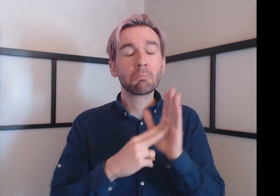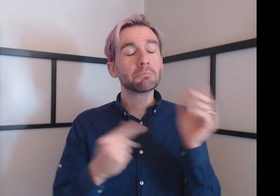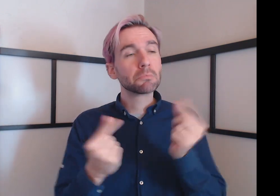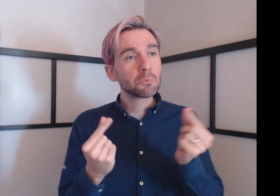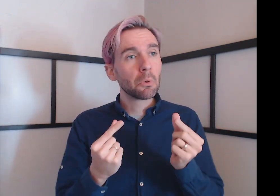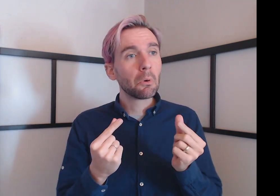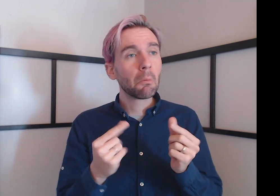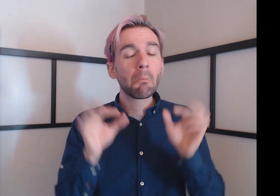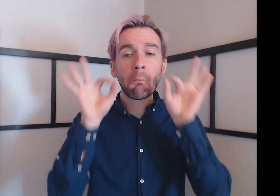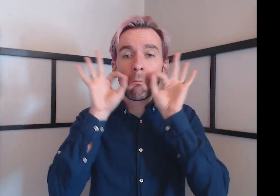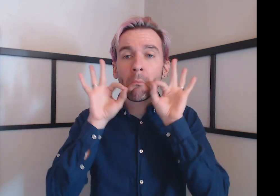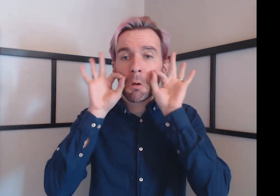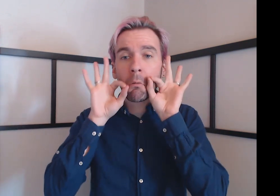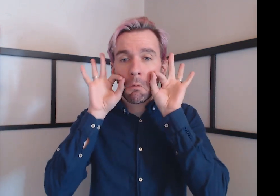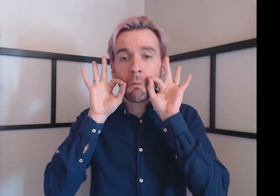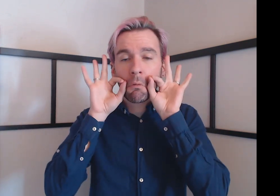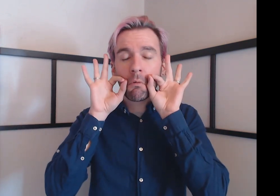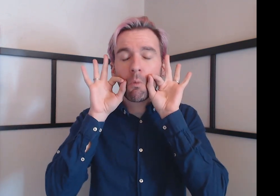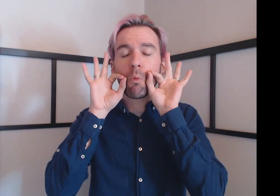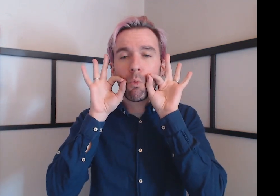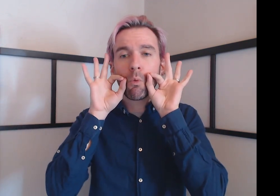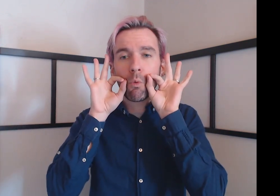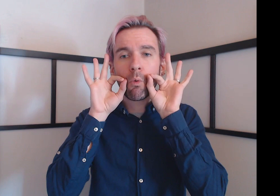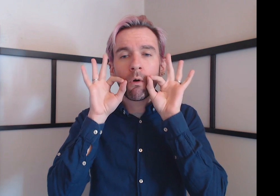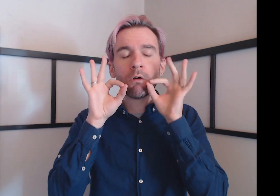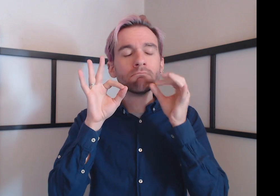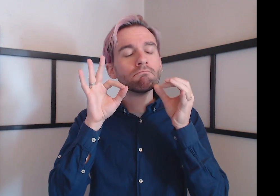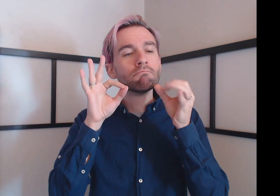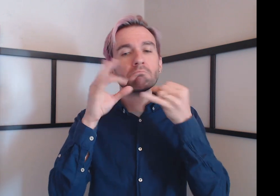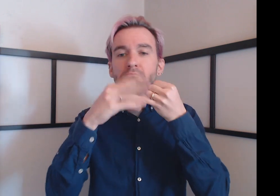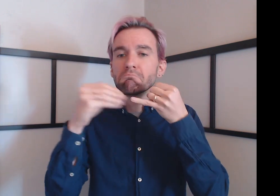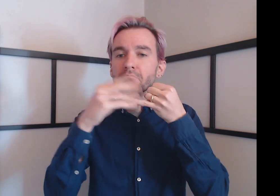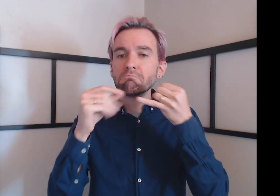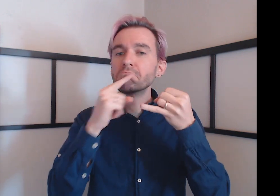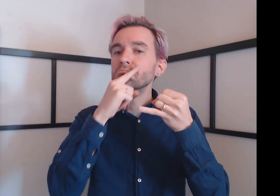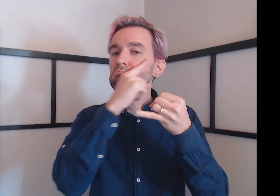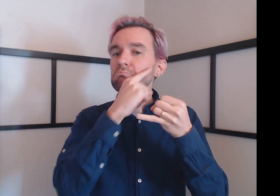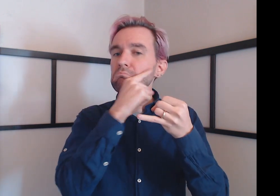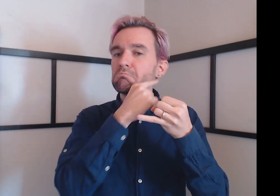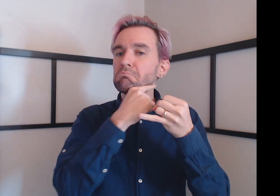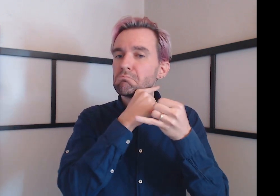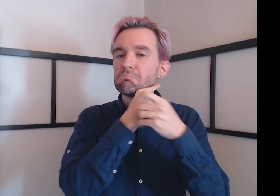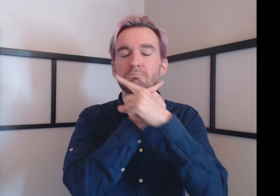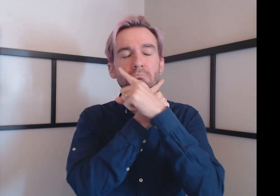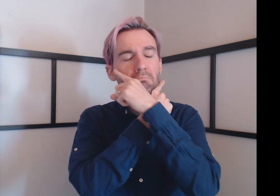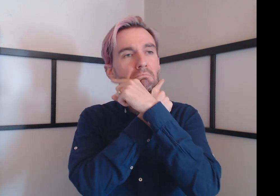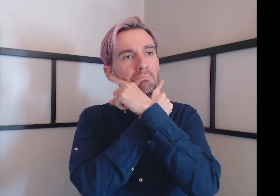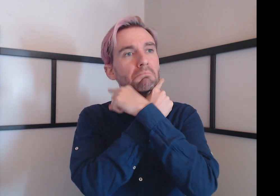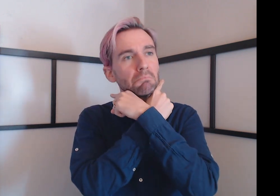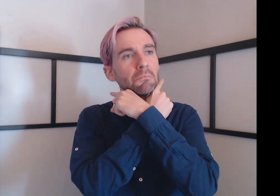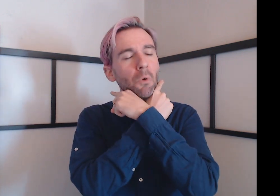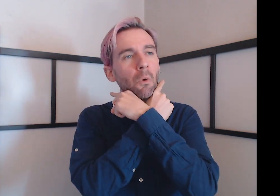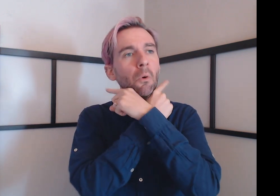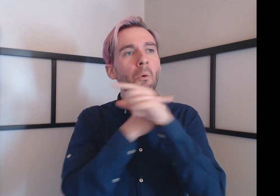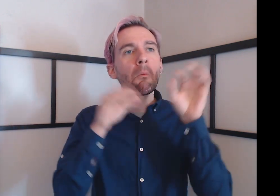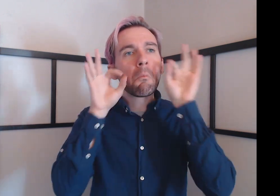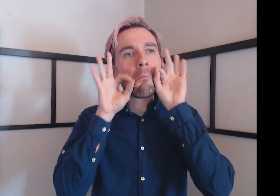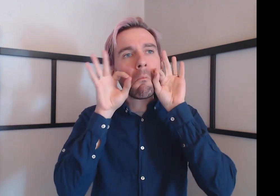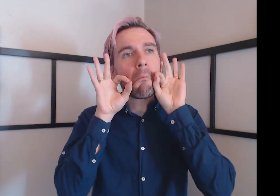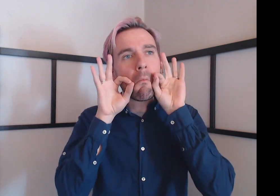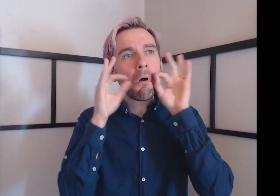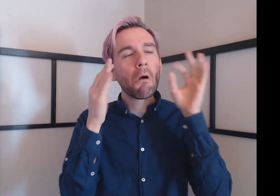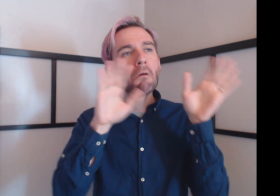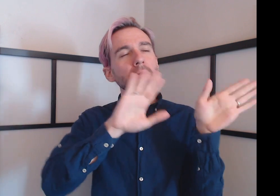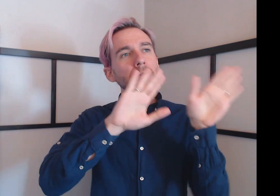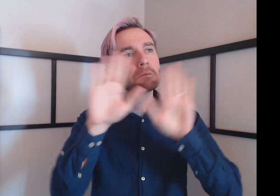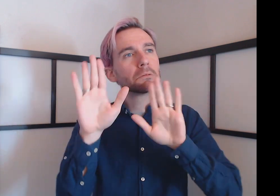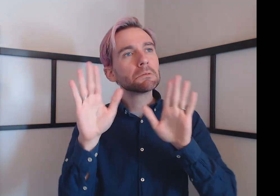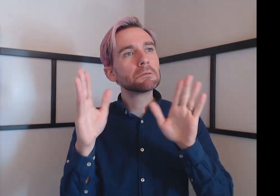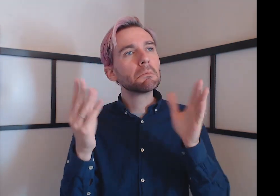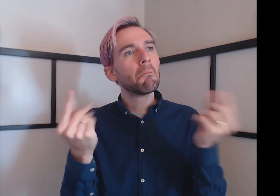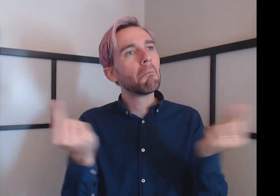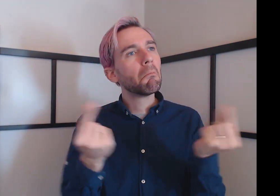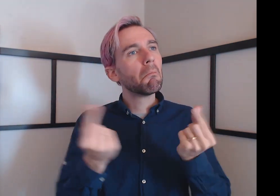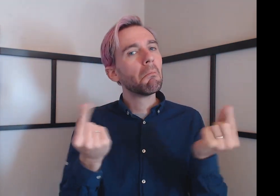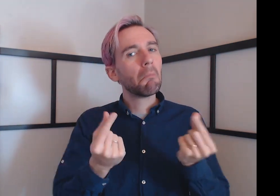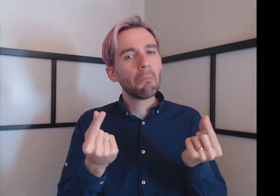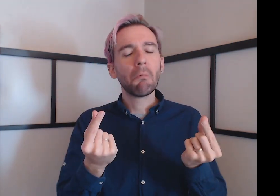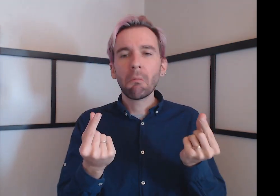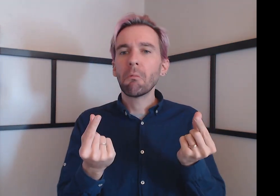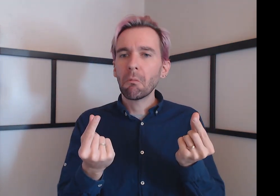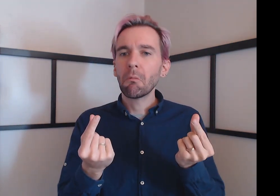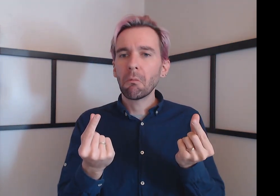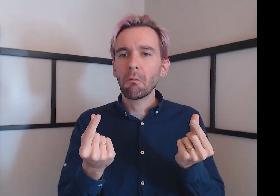For example, the TSL sign for “cat” looks like the whiskers on a cat’s face.